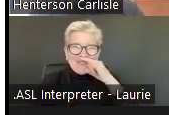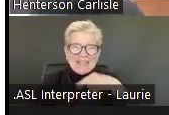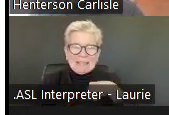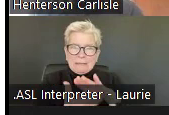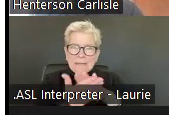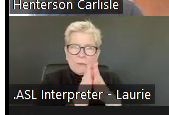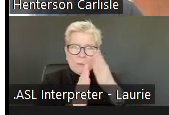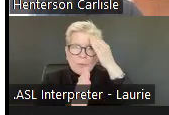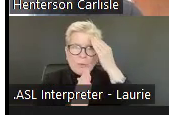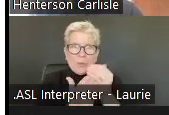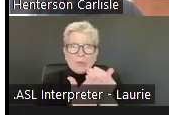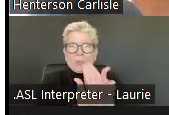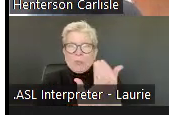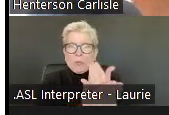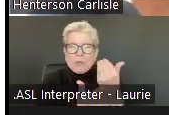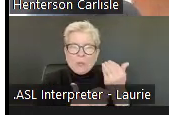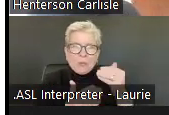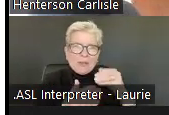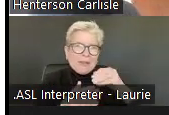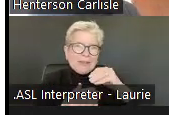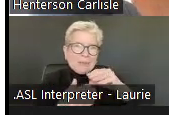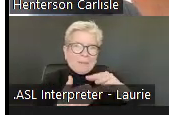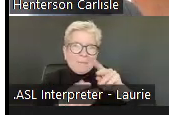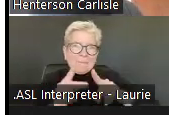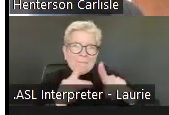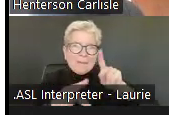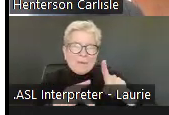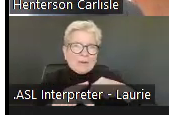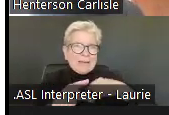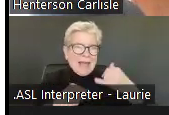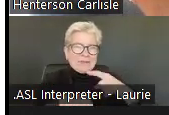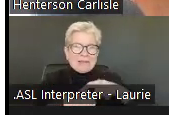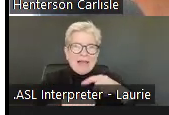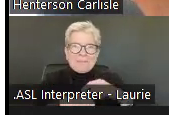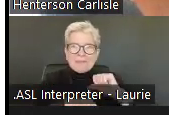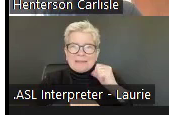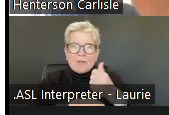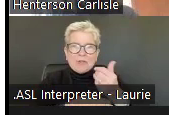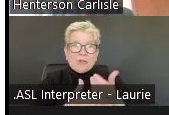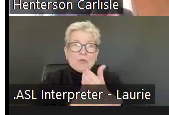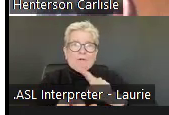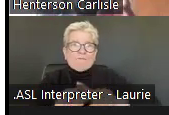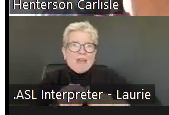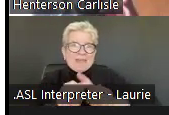they're going to create new friendships and new partnerships, and then student engagement sessions. So that's a